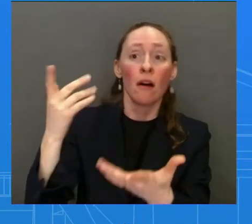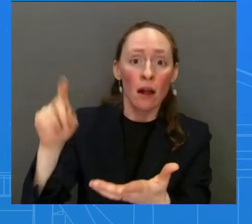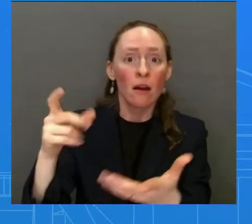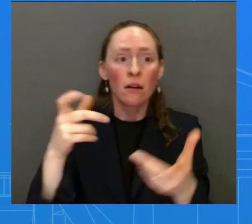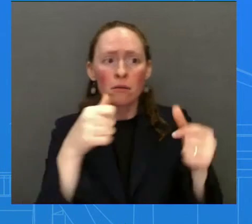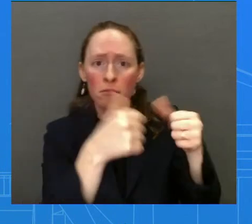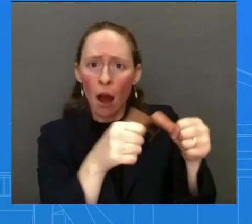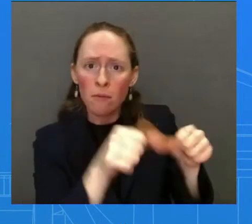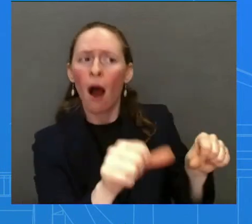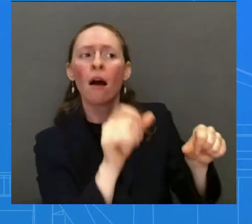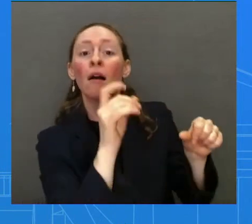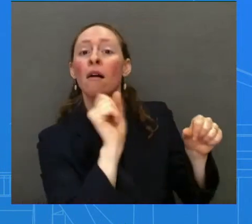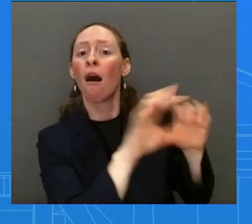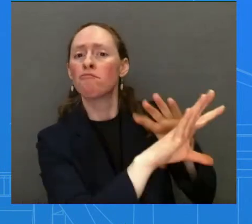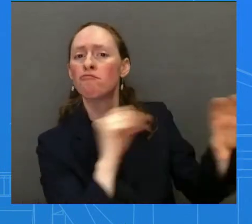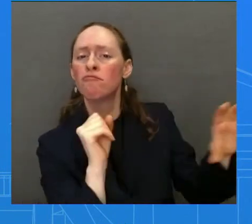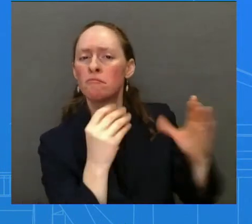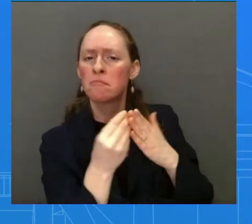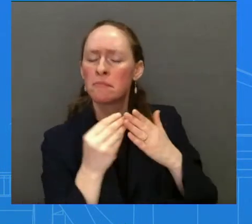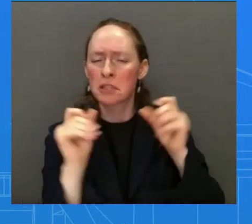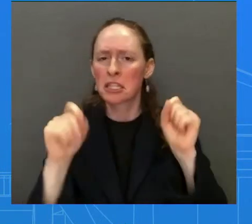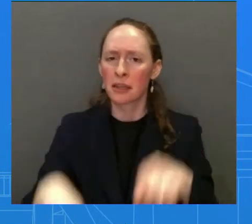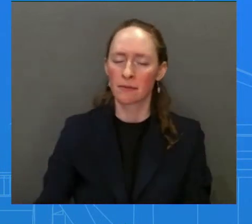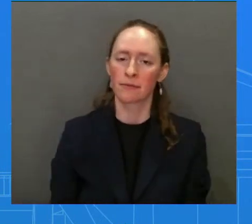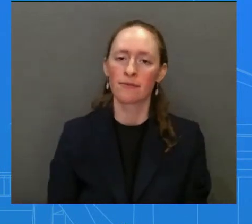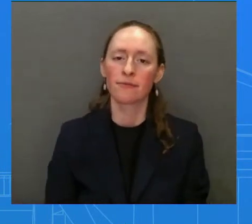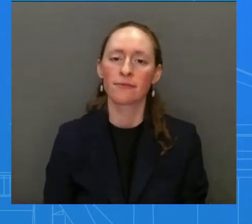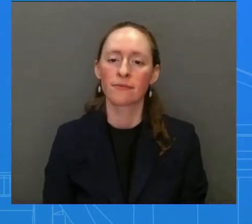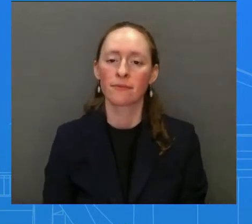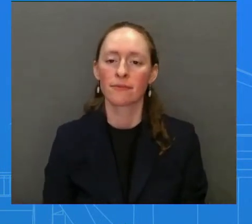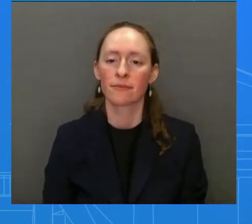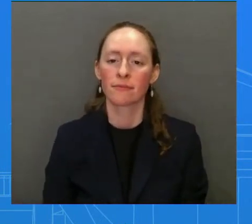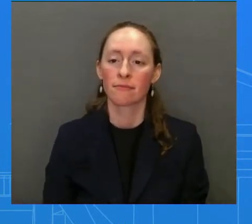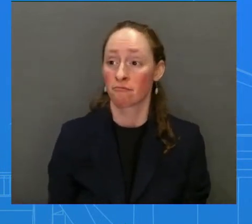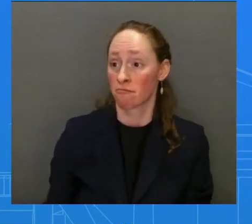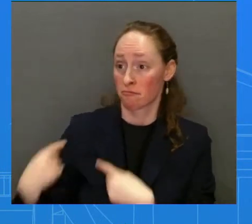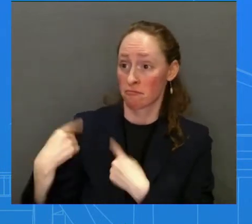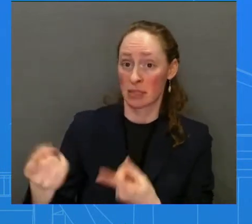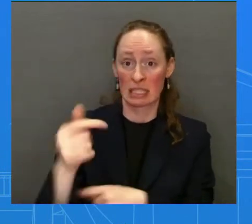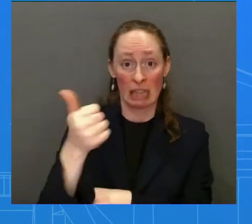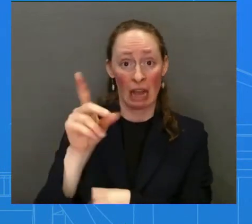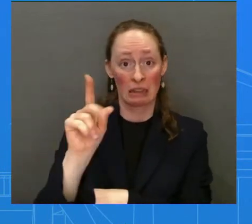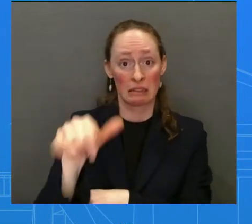That's what we have seen over the past 10 days or so. And -- but I just don't have anything to share beyond that